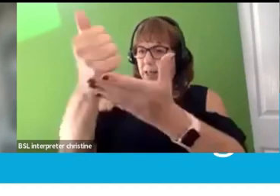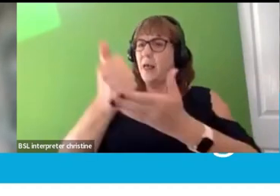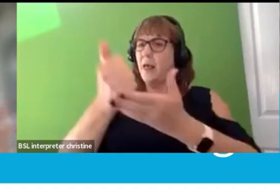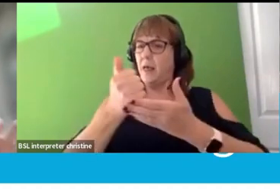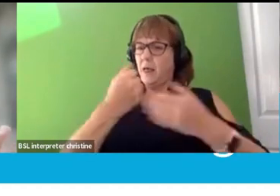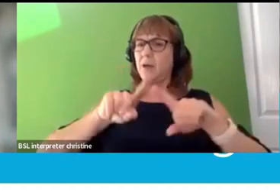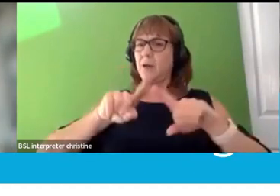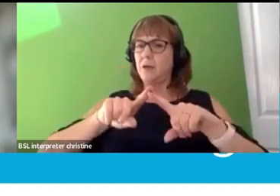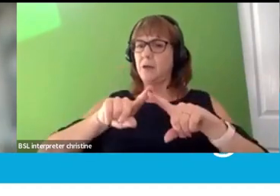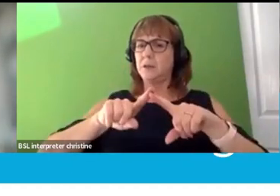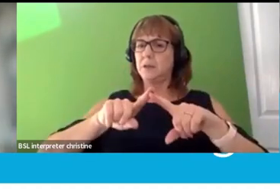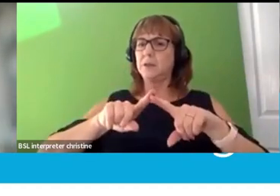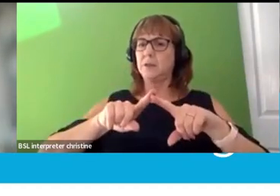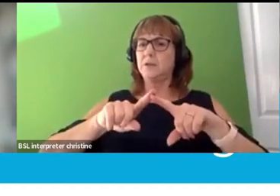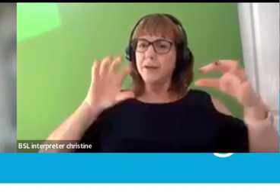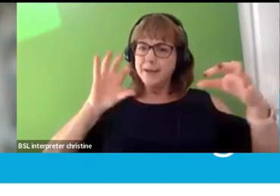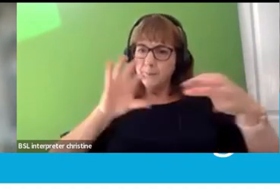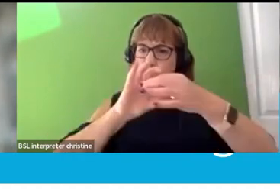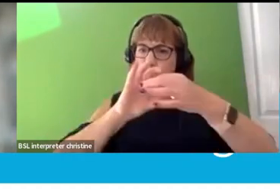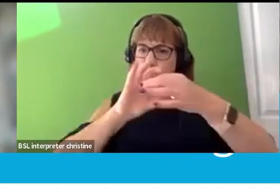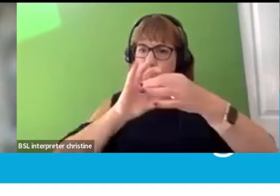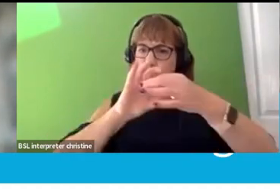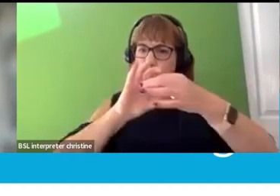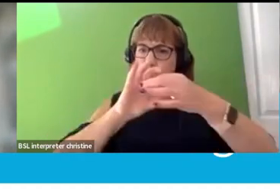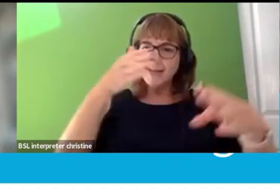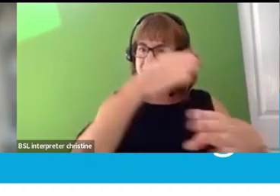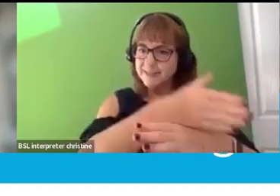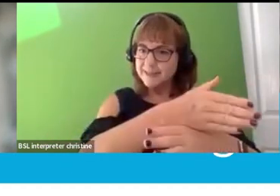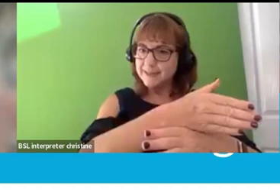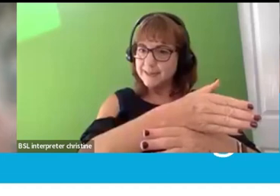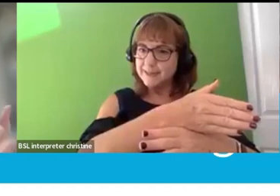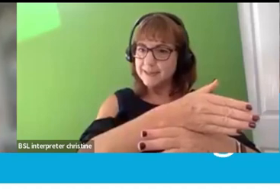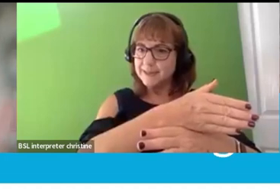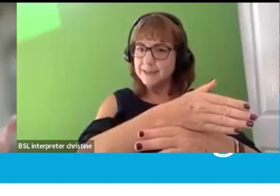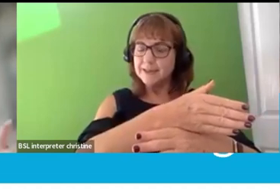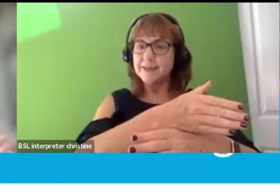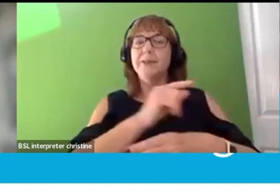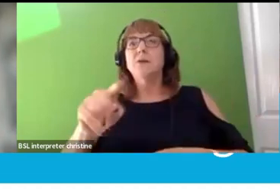able to engage in activities, and that's why when you do something like walk and talk with somebody,